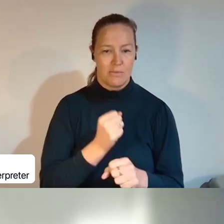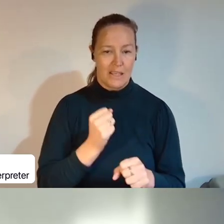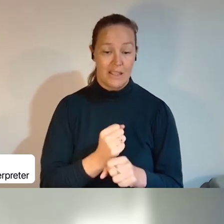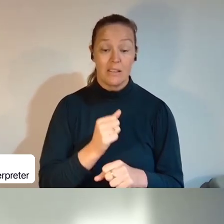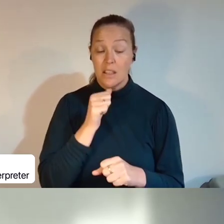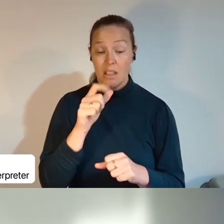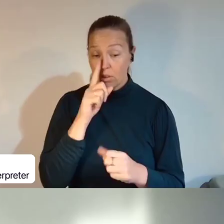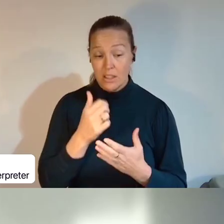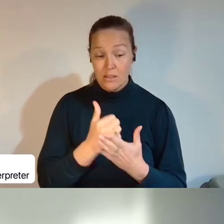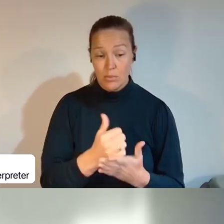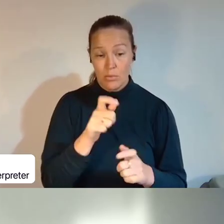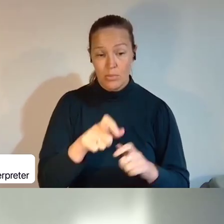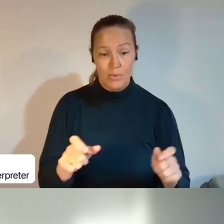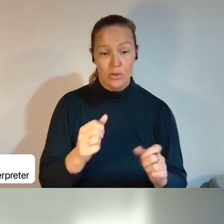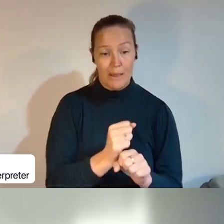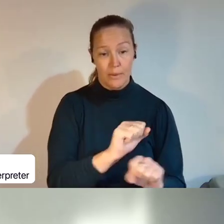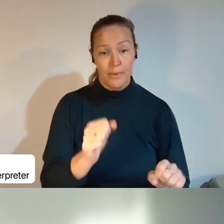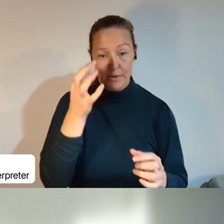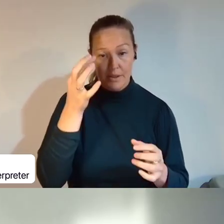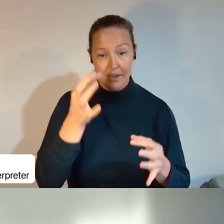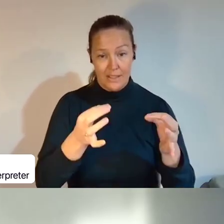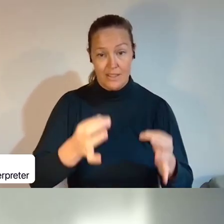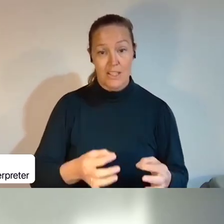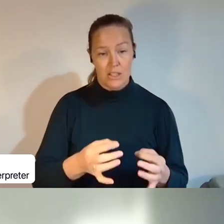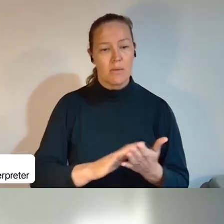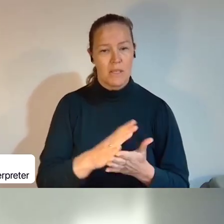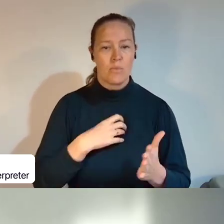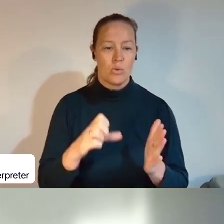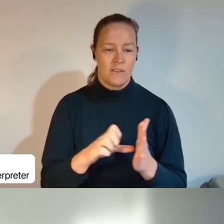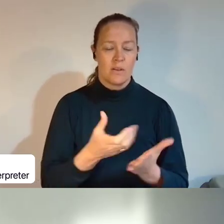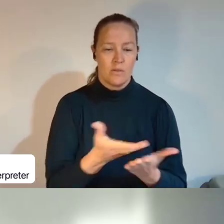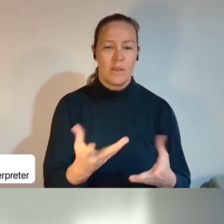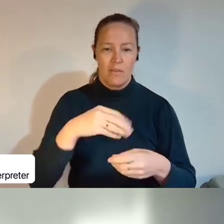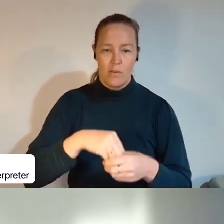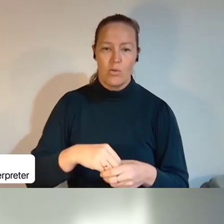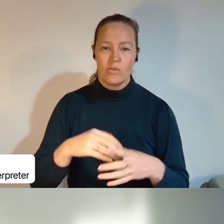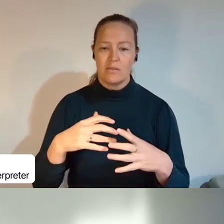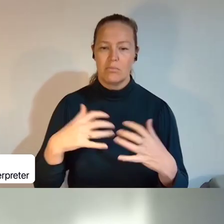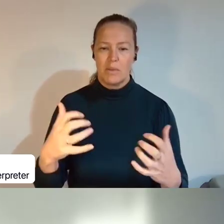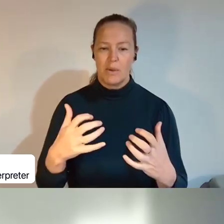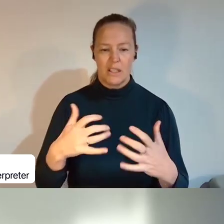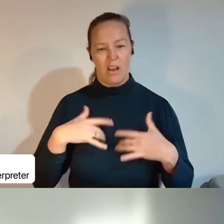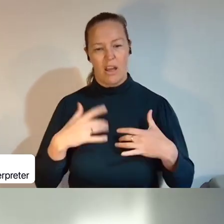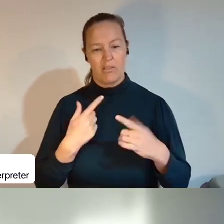disabled people aren't, it becomes much harder for them to participate in public life and democracy.